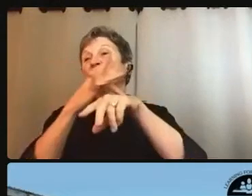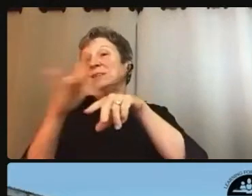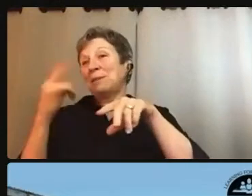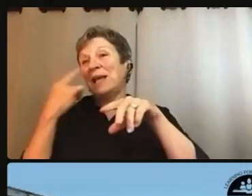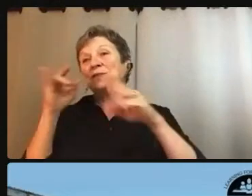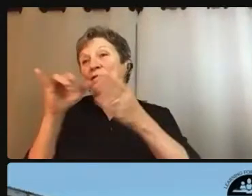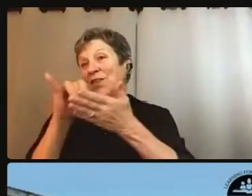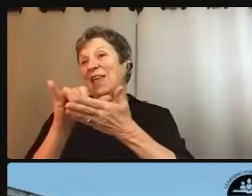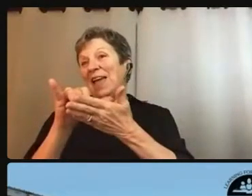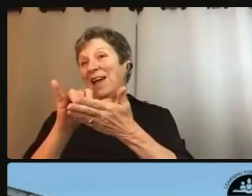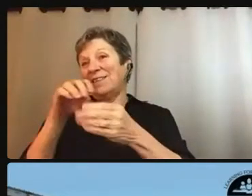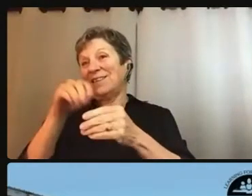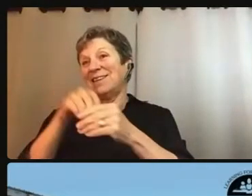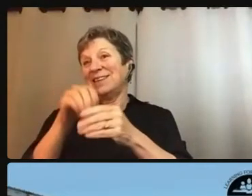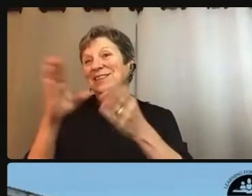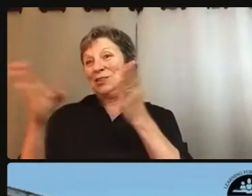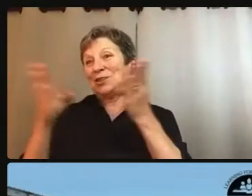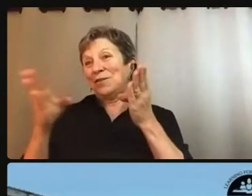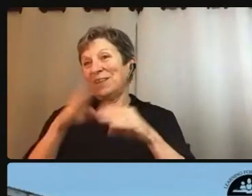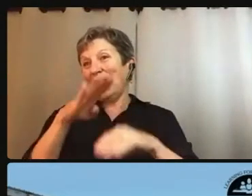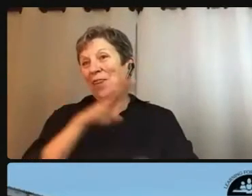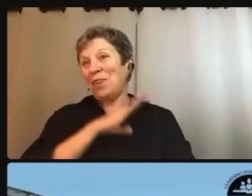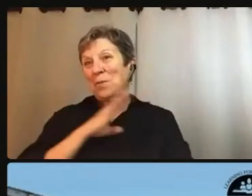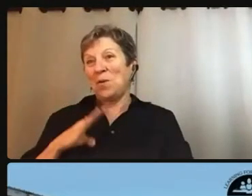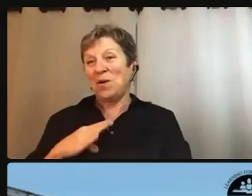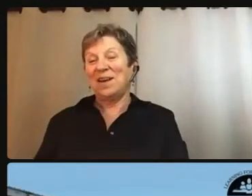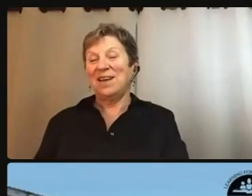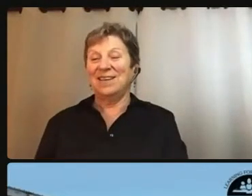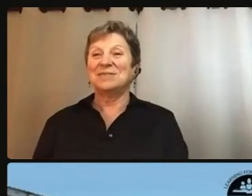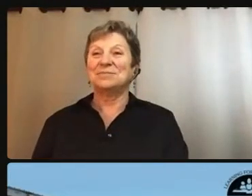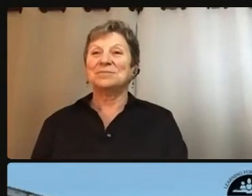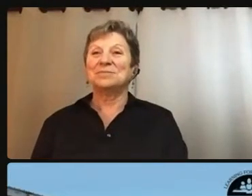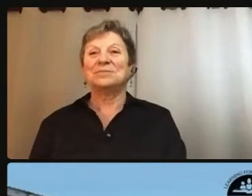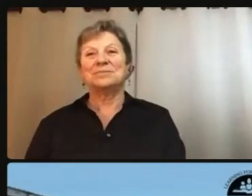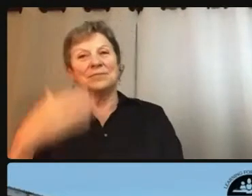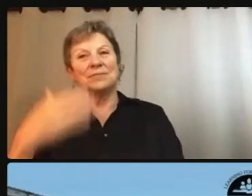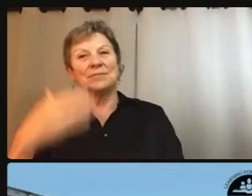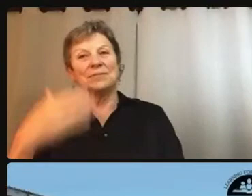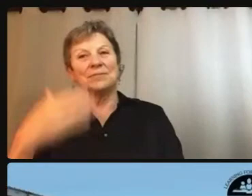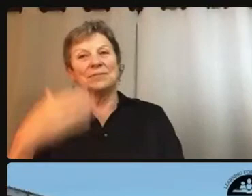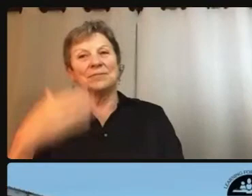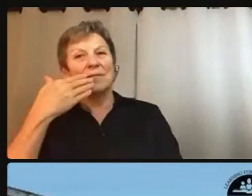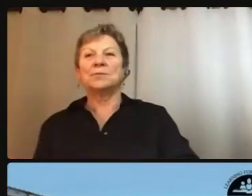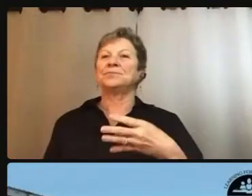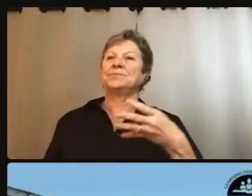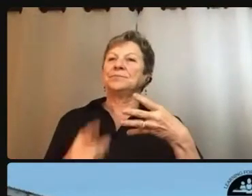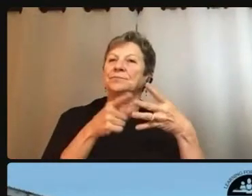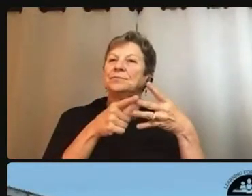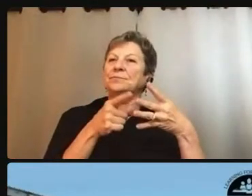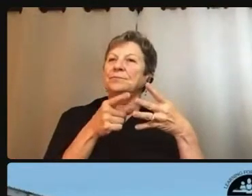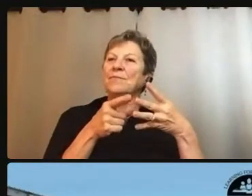THESE GOALS AND THAT'S WHAT I WOULD REALLY LIKE TO BE A PART